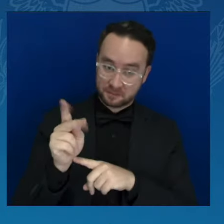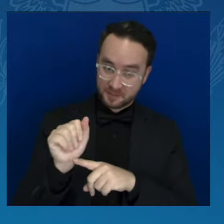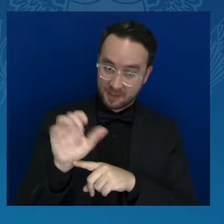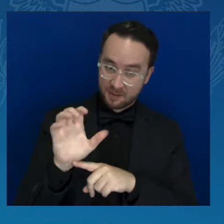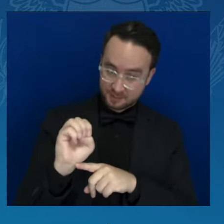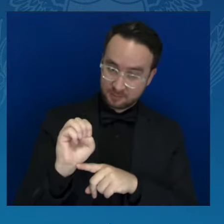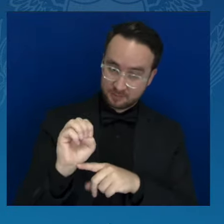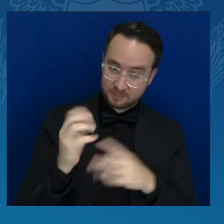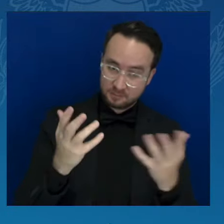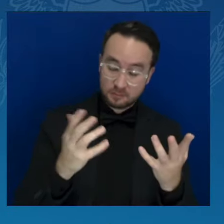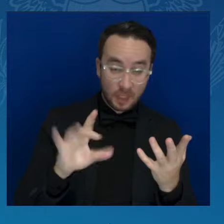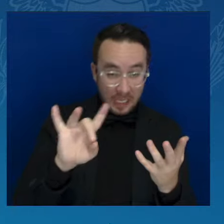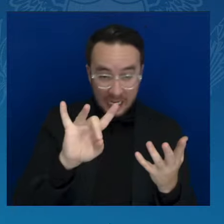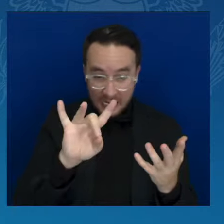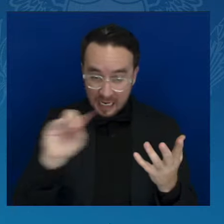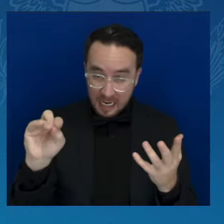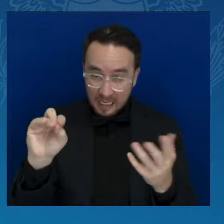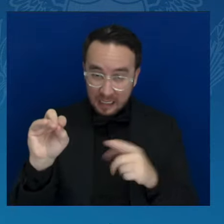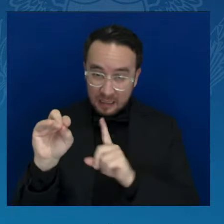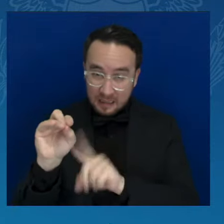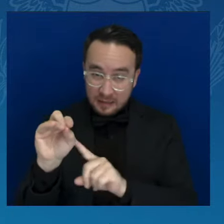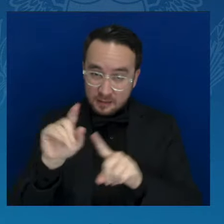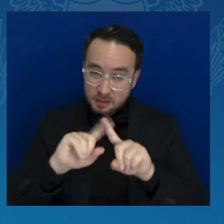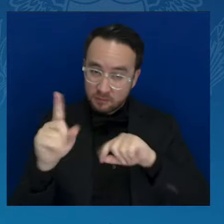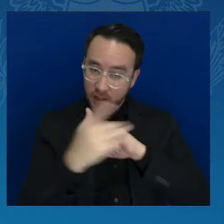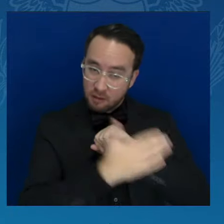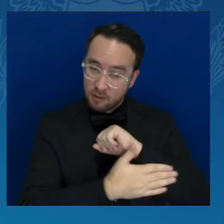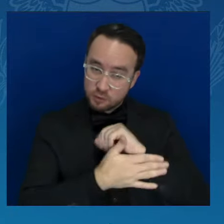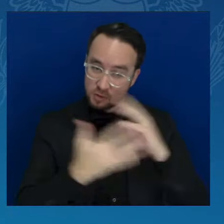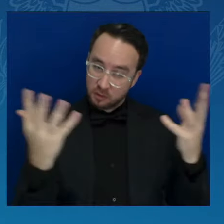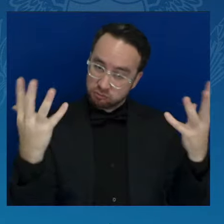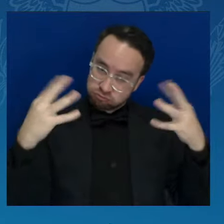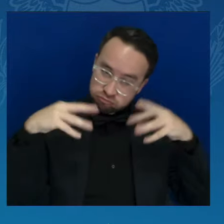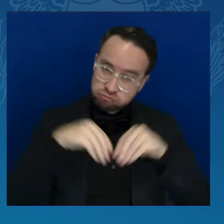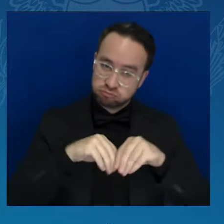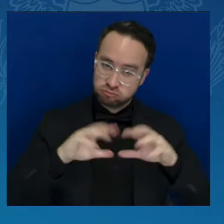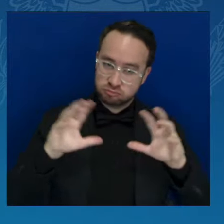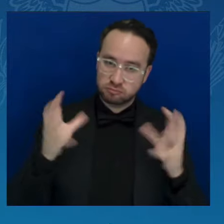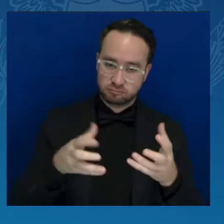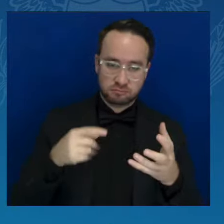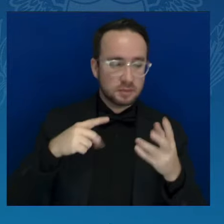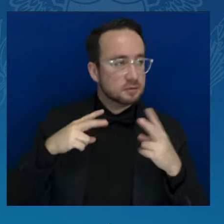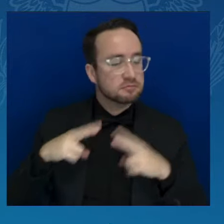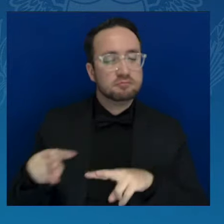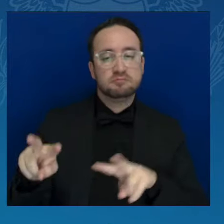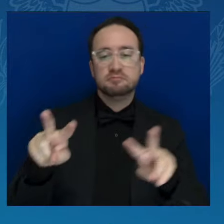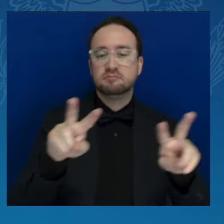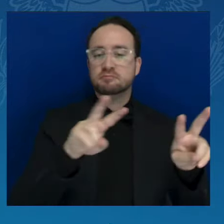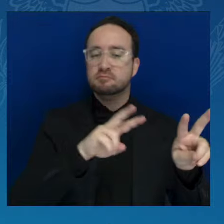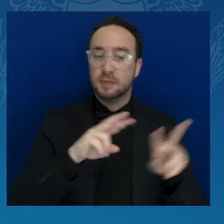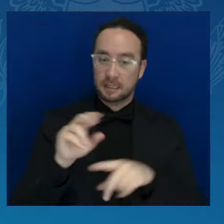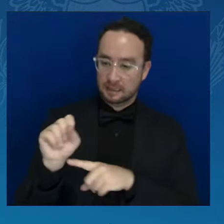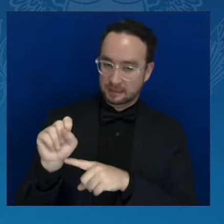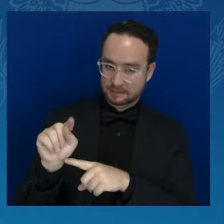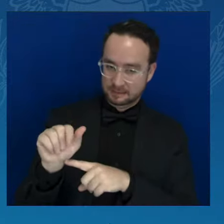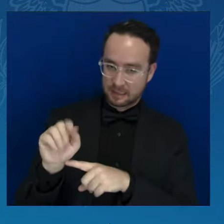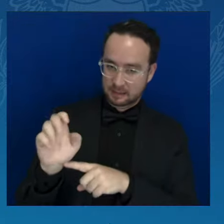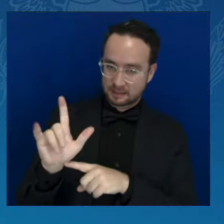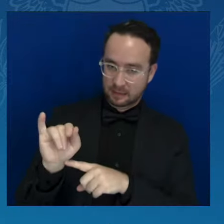The global space industry is valued at hundreds of billions of dollars. Space related capabilities like GPS technology, satellite data,